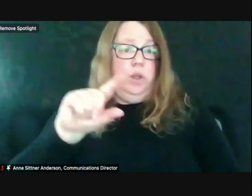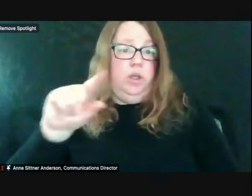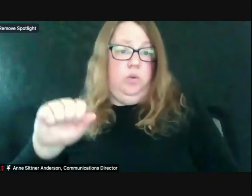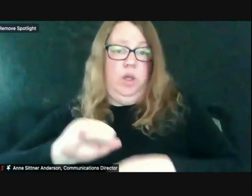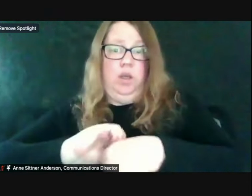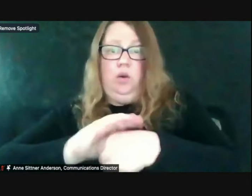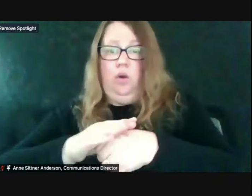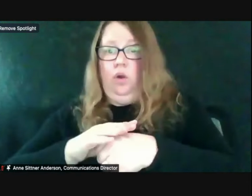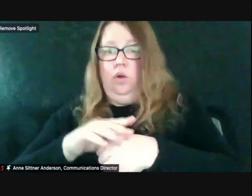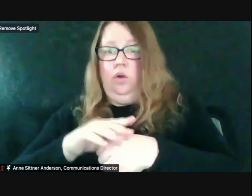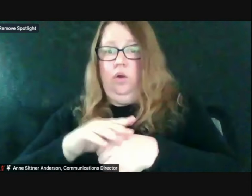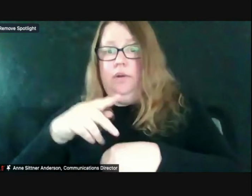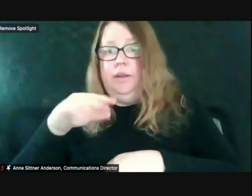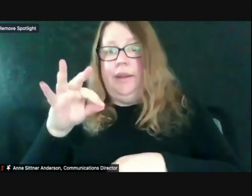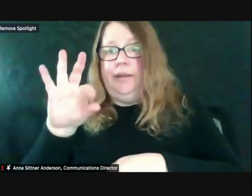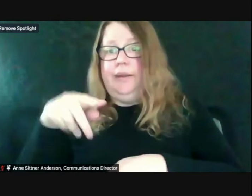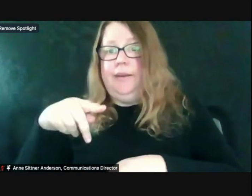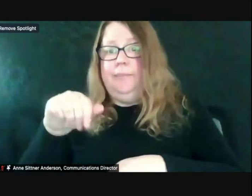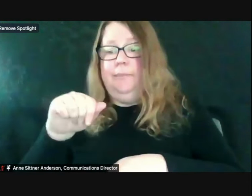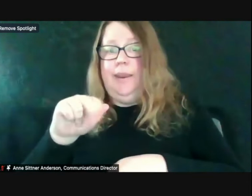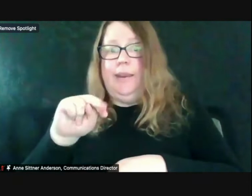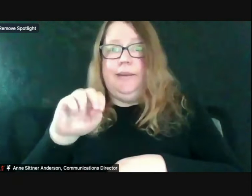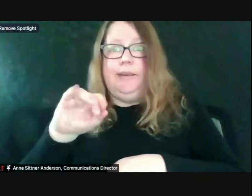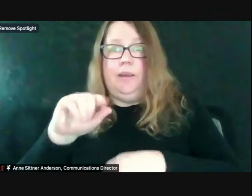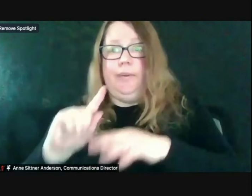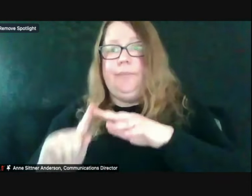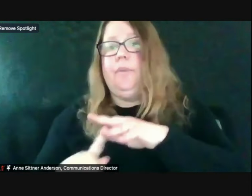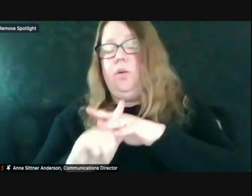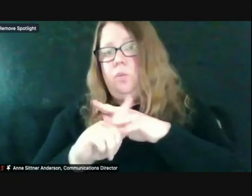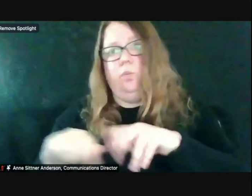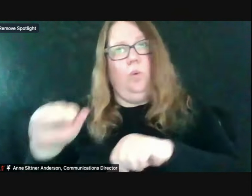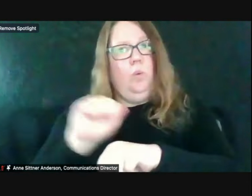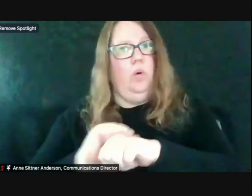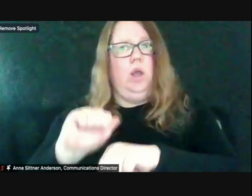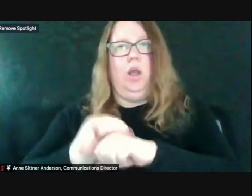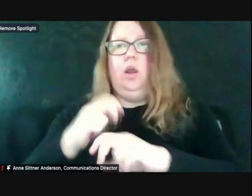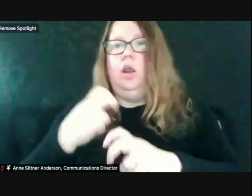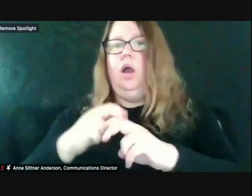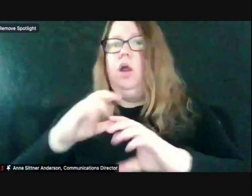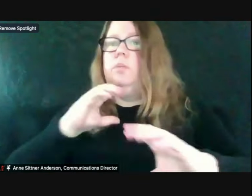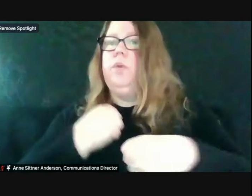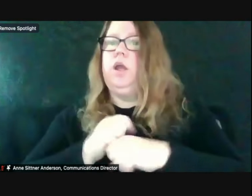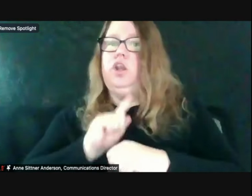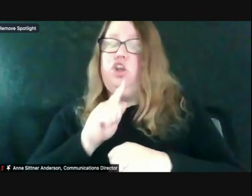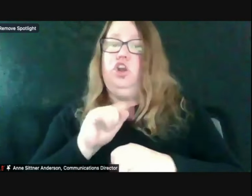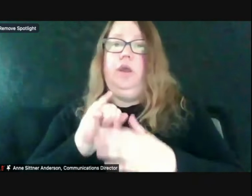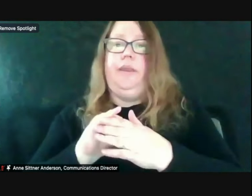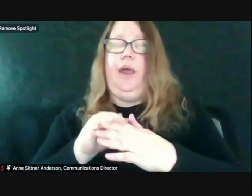Since March 2020 when the COVID-19 pandemic appeared, I have been working on ensuring